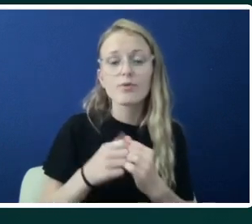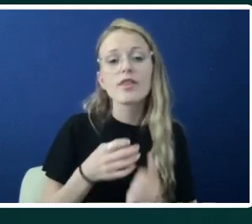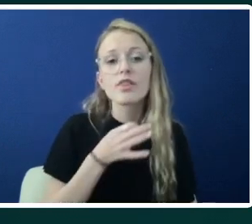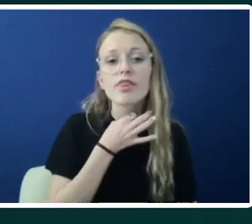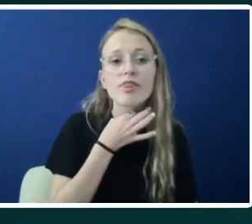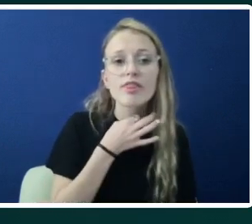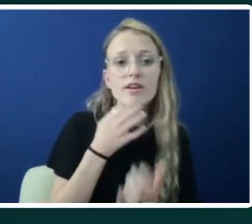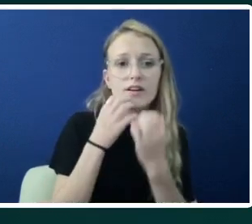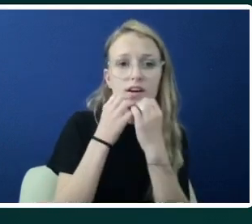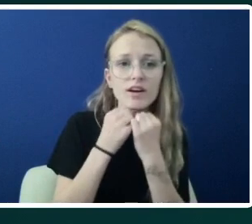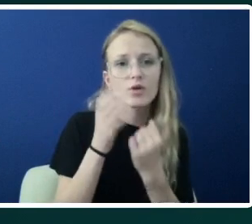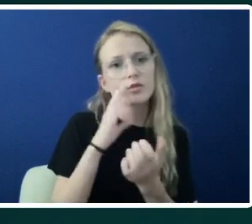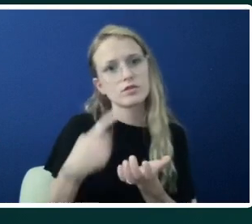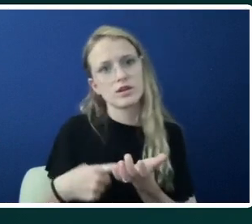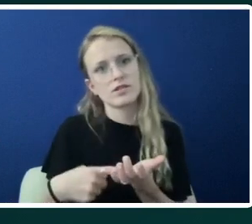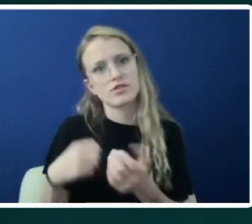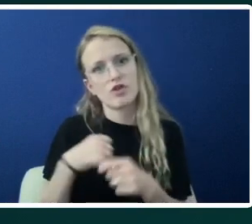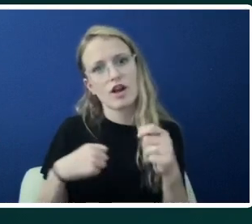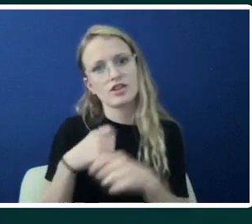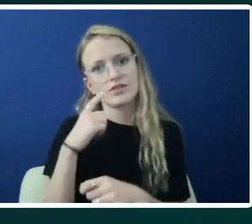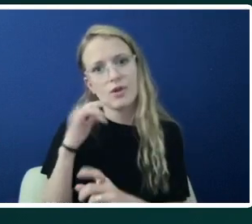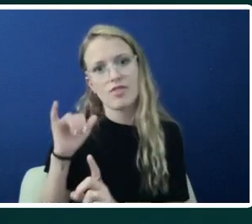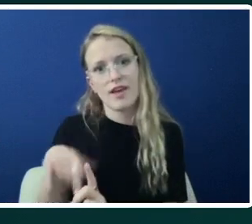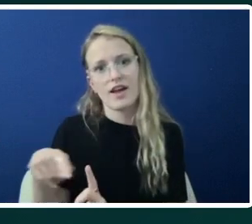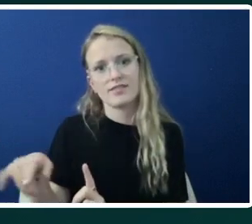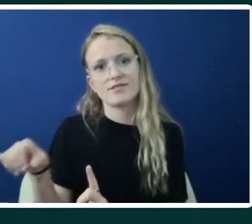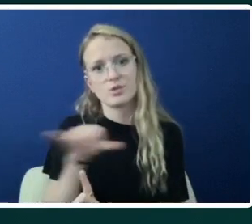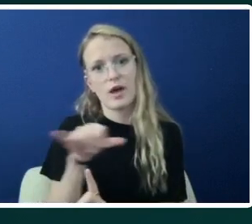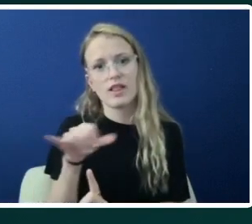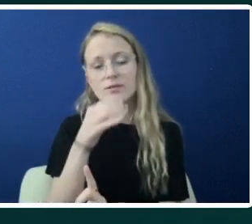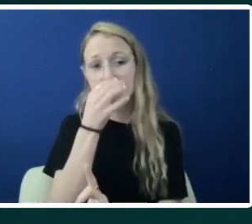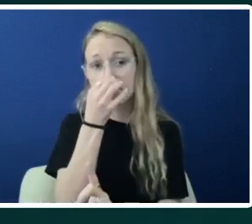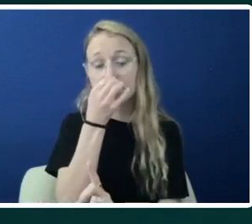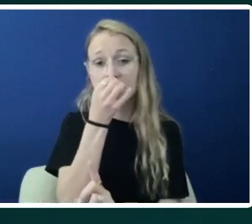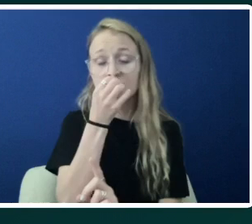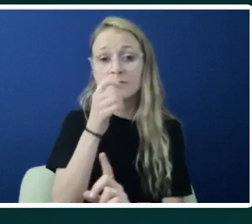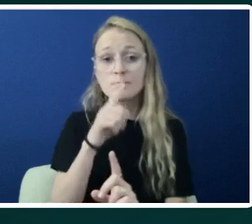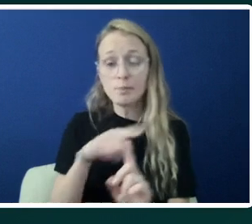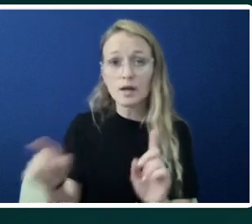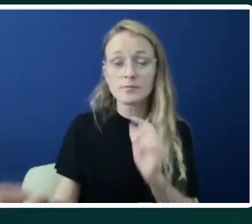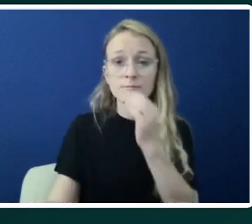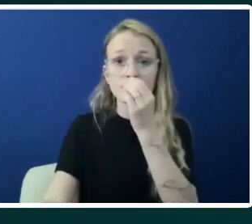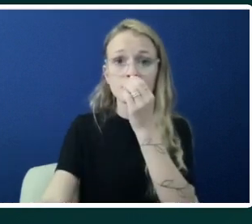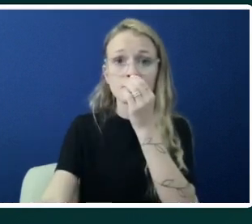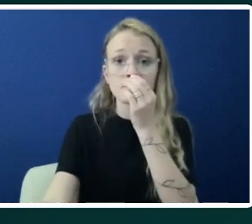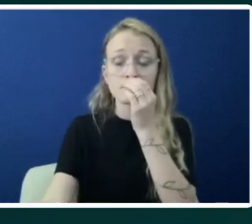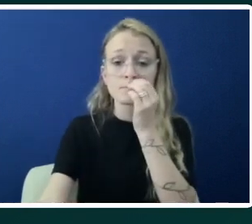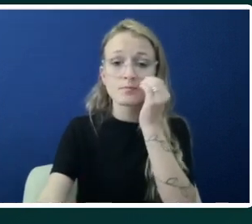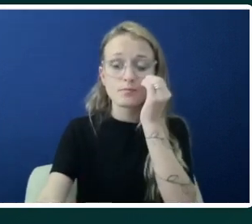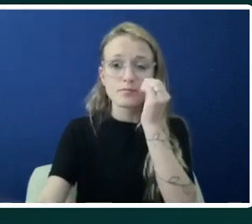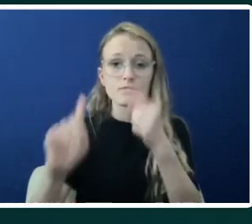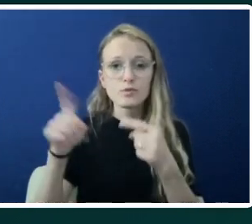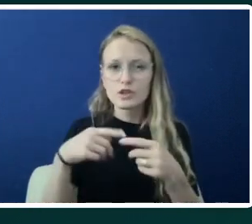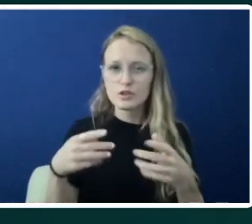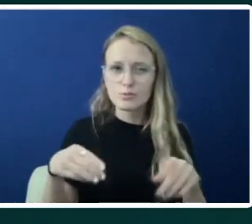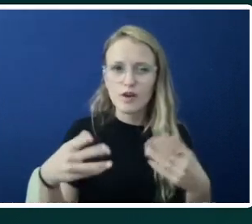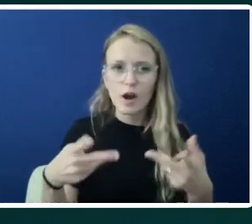a little bit about some strategies, we use to foster those competencies. But when you give young people the chance to just say the things that they're interested in,